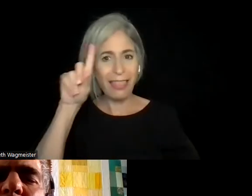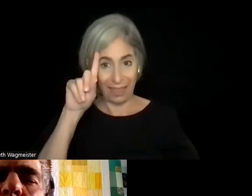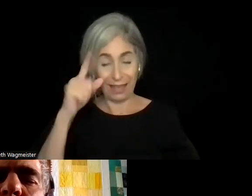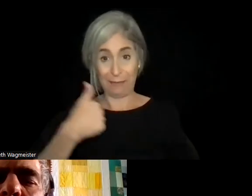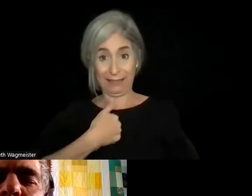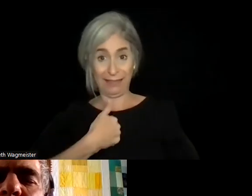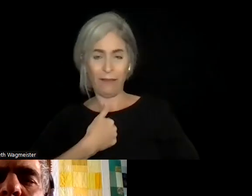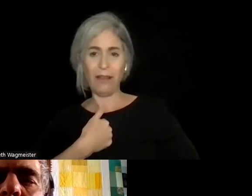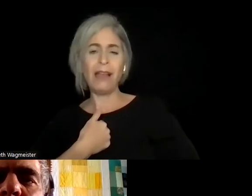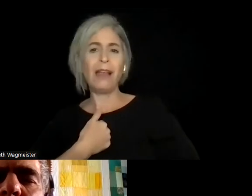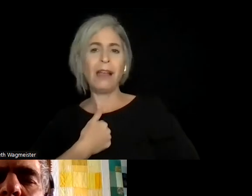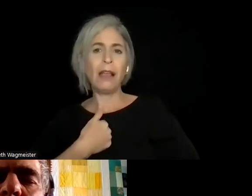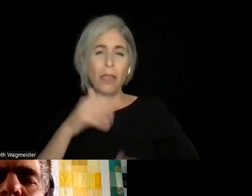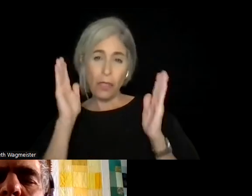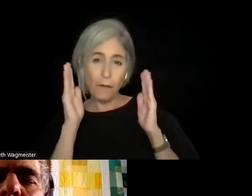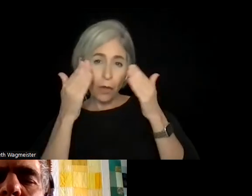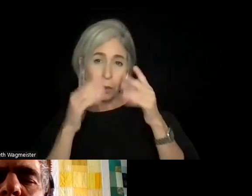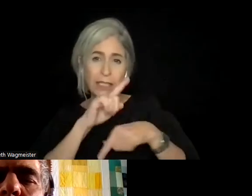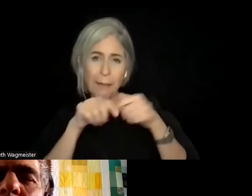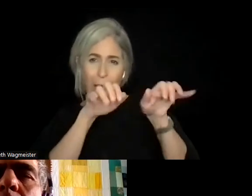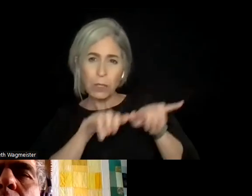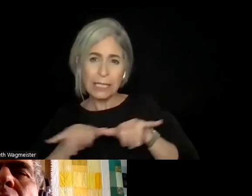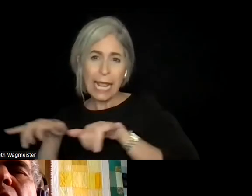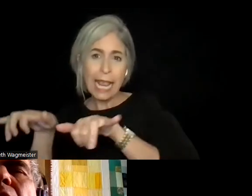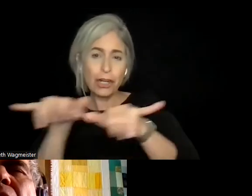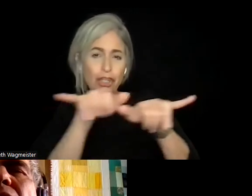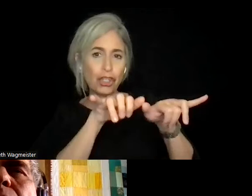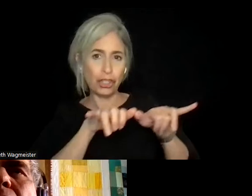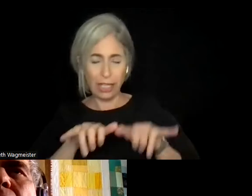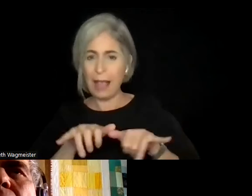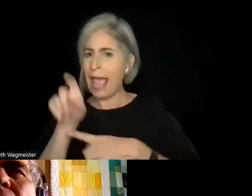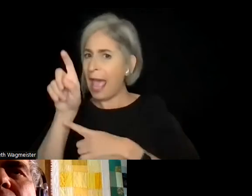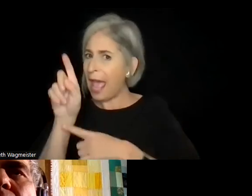those people that are likely to benefit the most from these technology